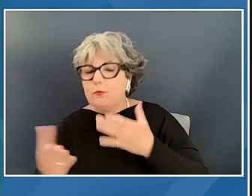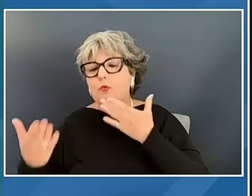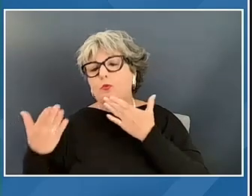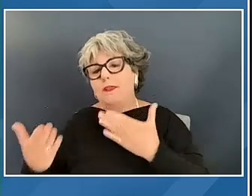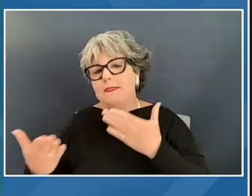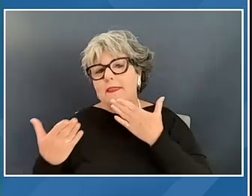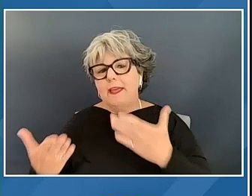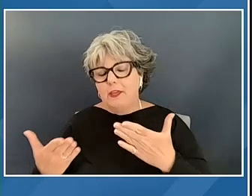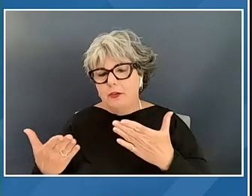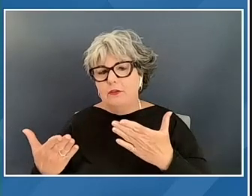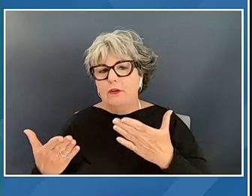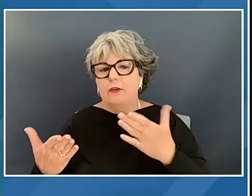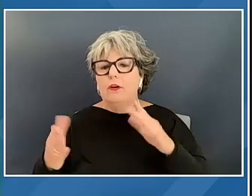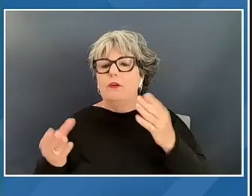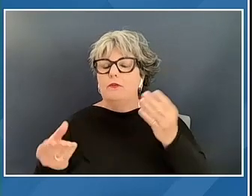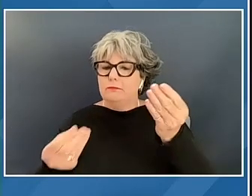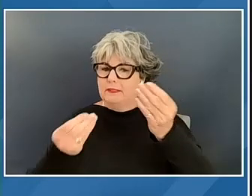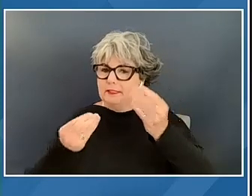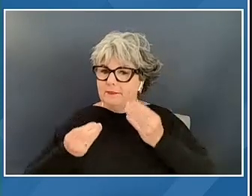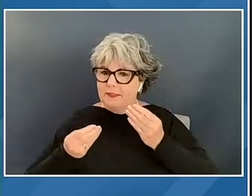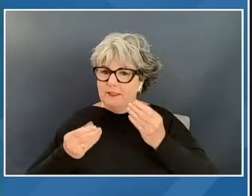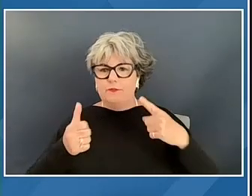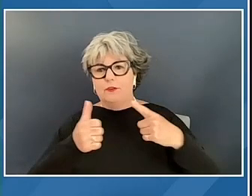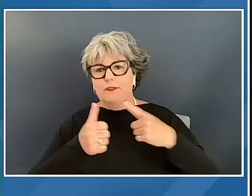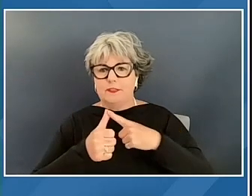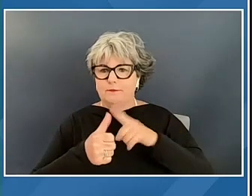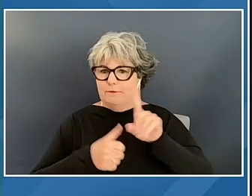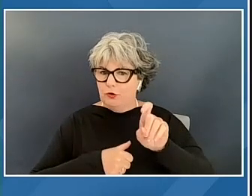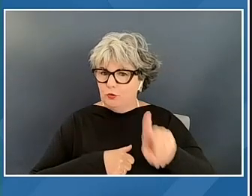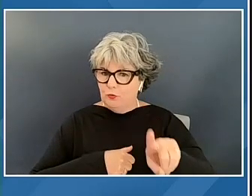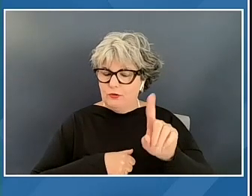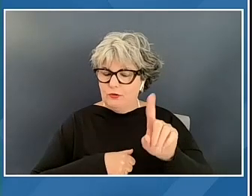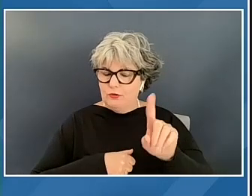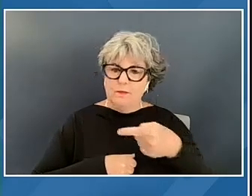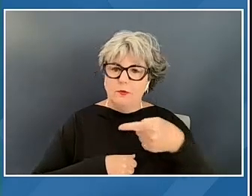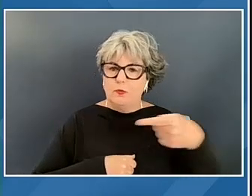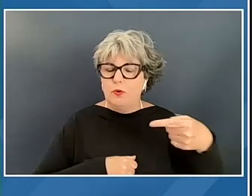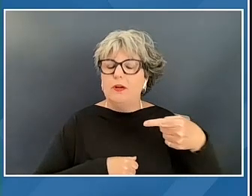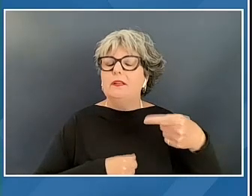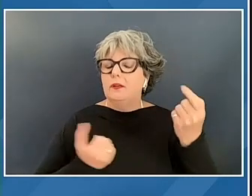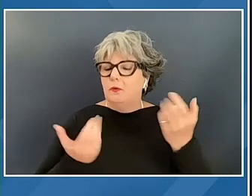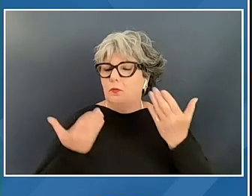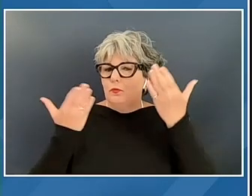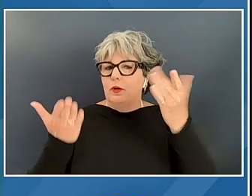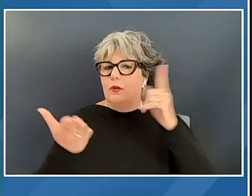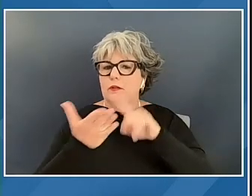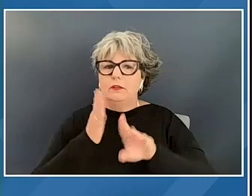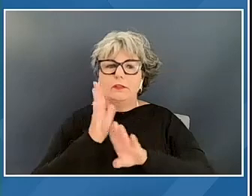what you have given us to consider, and we look forward to creating regulations for